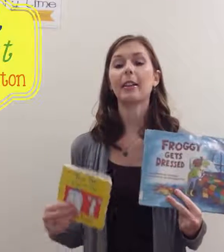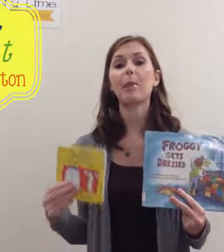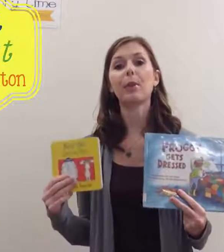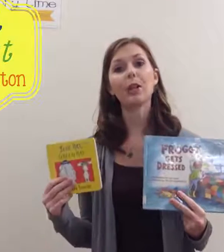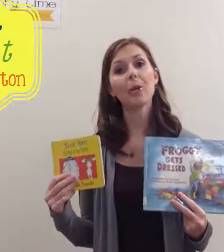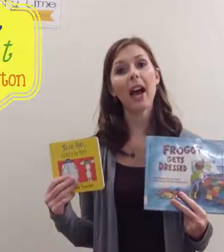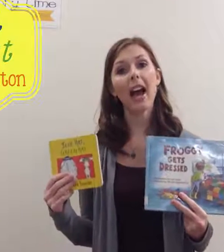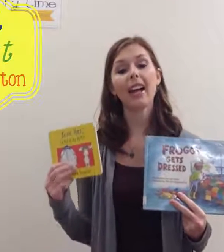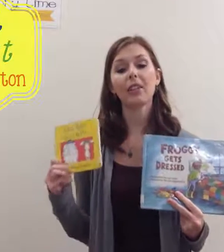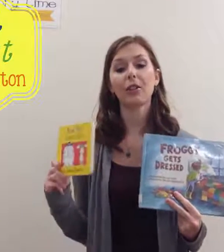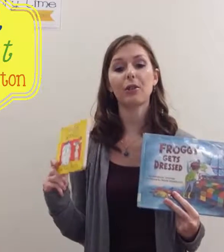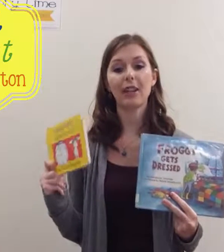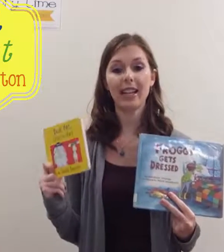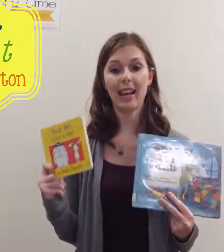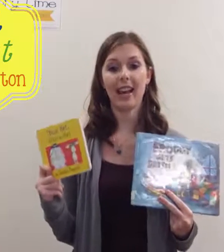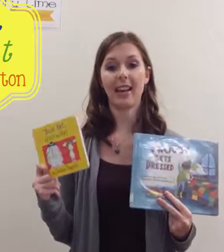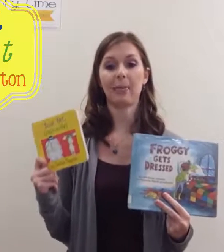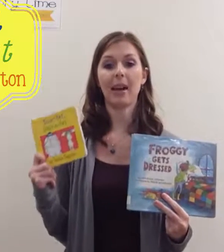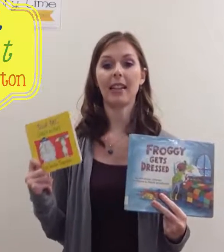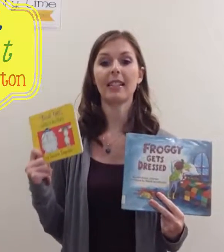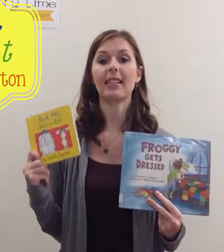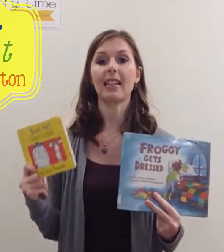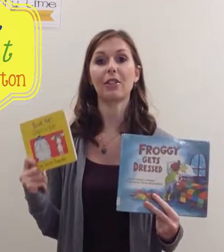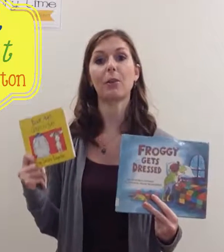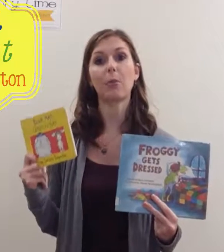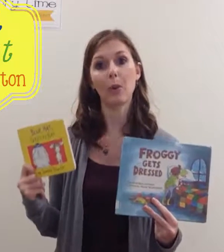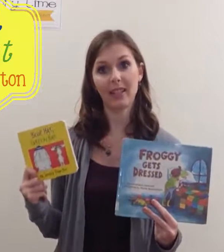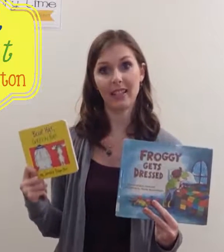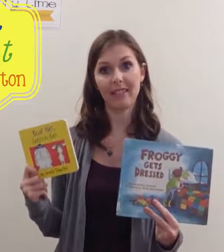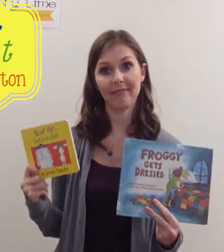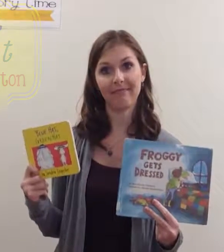Blue Hat, Green Hat by Sandra Boynton.